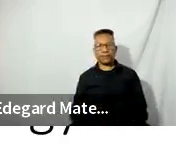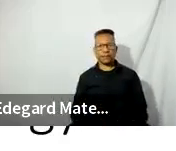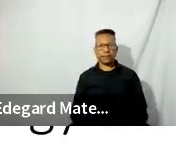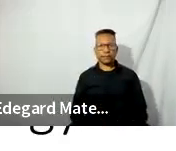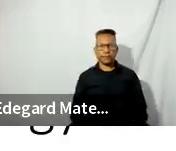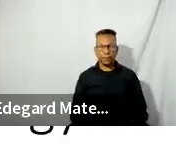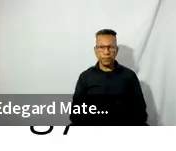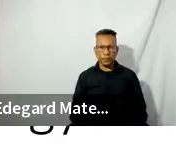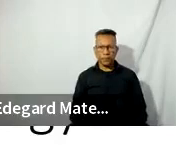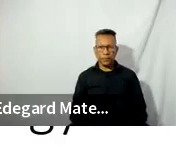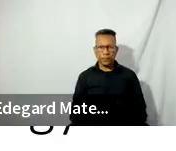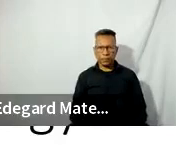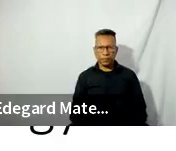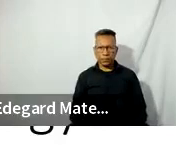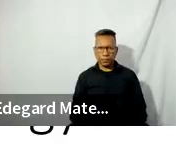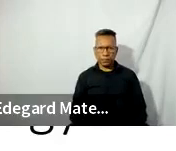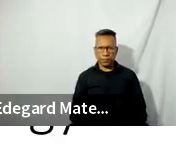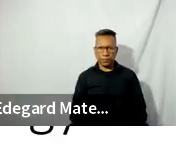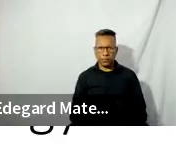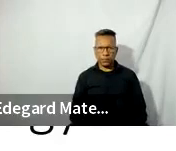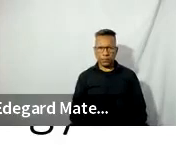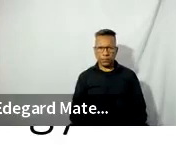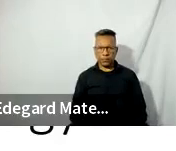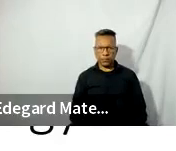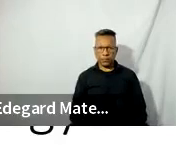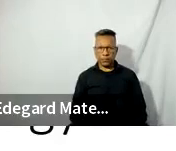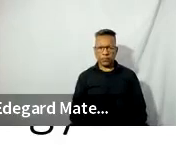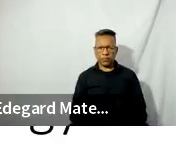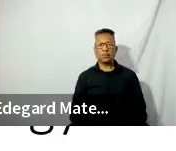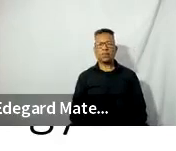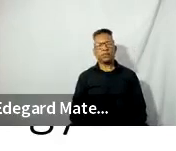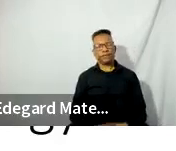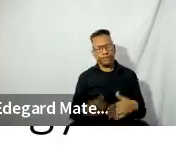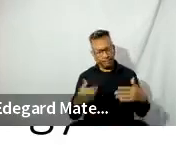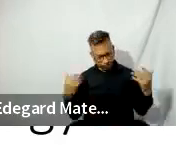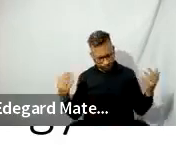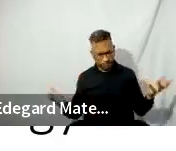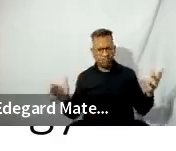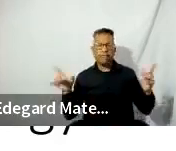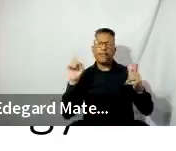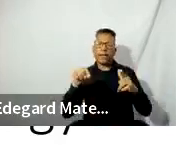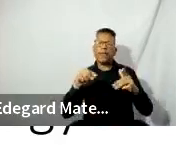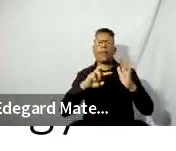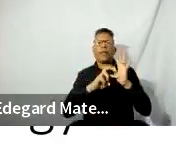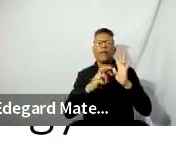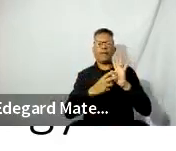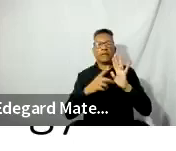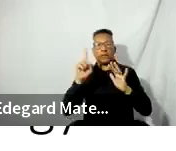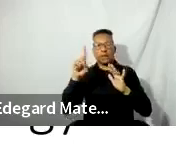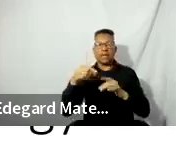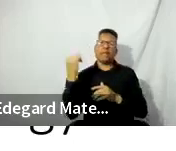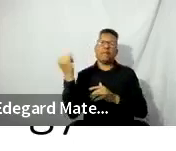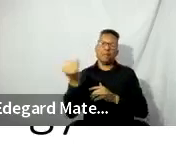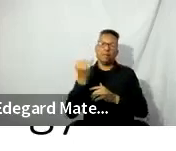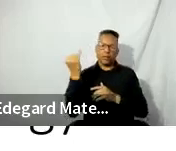want to want to make of it t so not it. that, I think, means that this this law s is extremely important and d significant for us and for